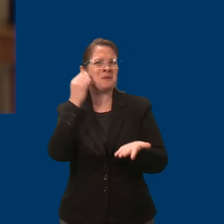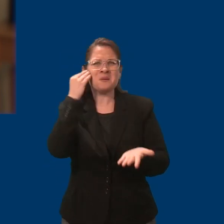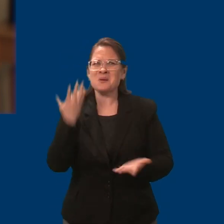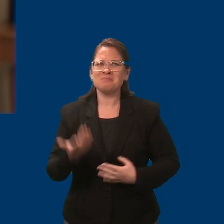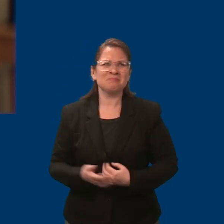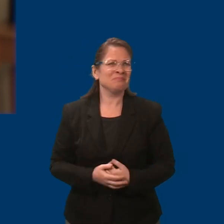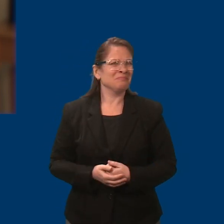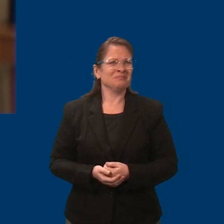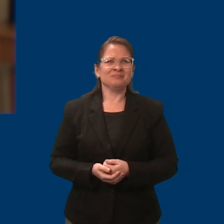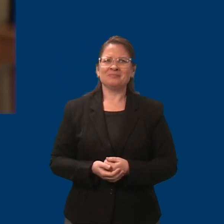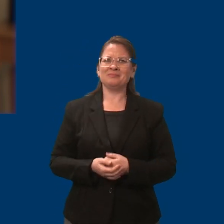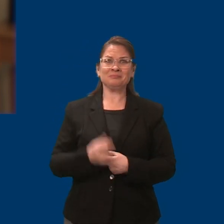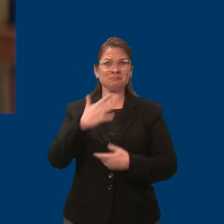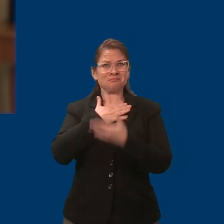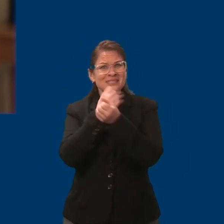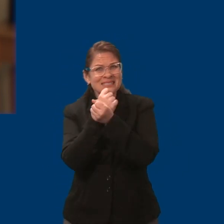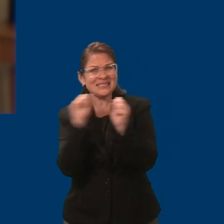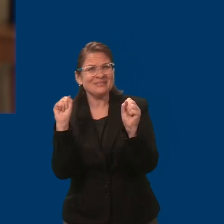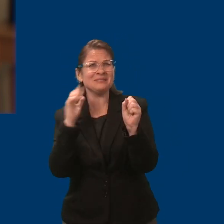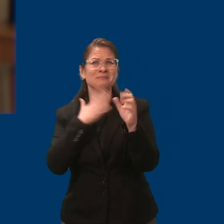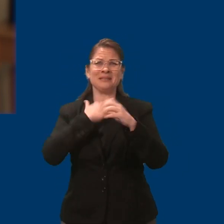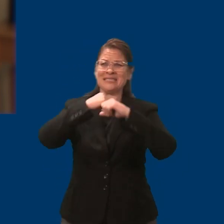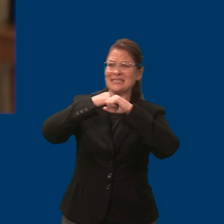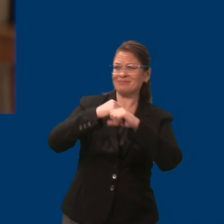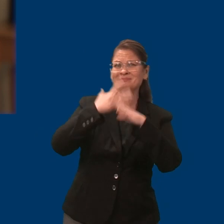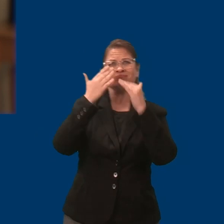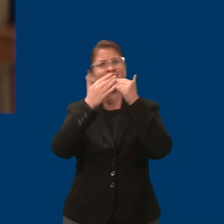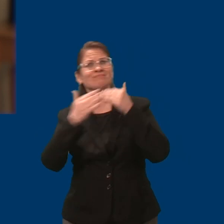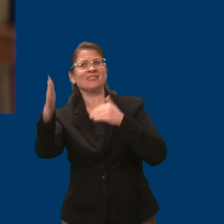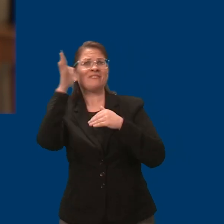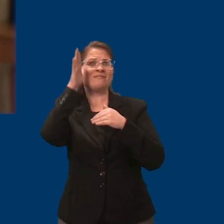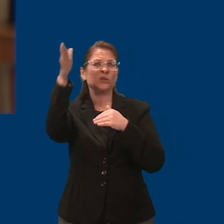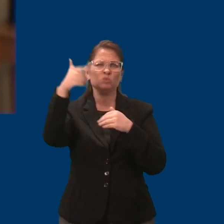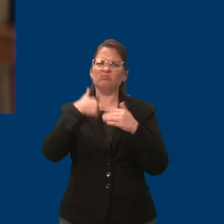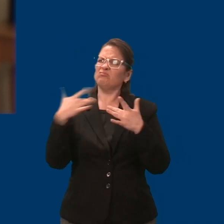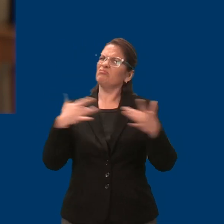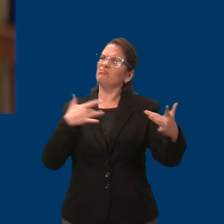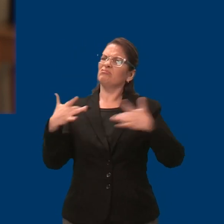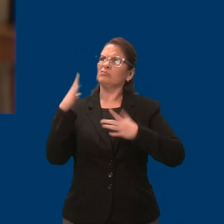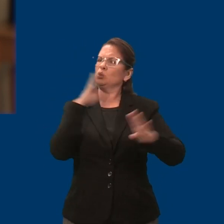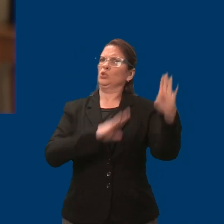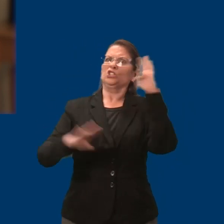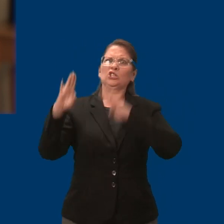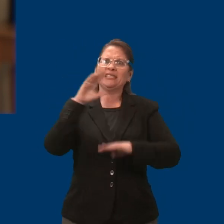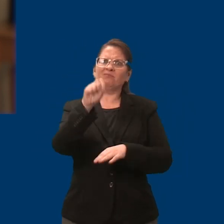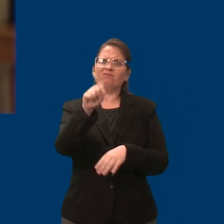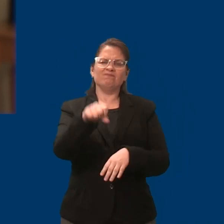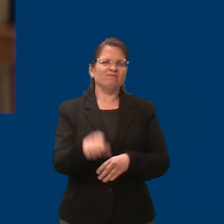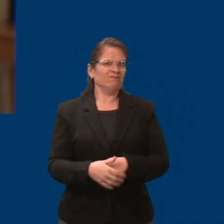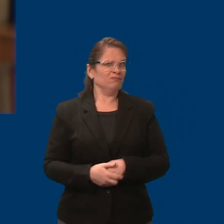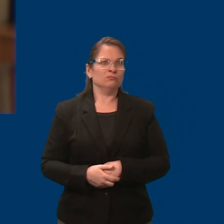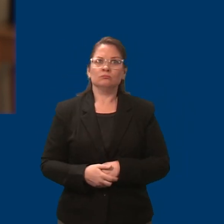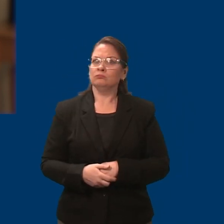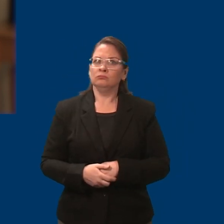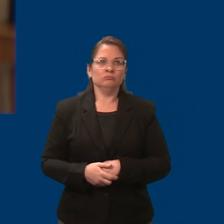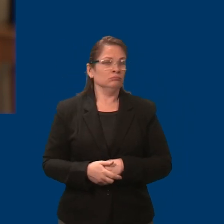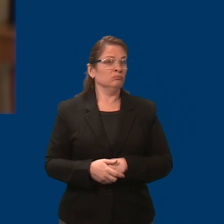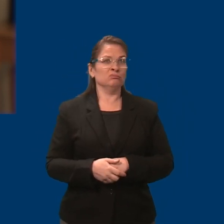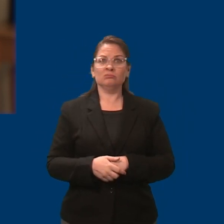has in store for me. Today I'm fine, but what about tomorrow, next week, or next year, when my parents are